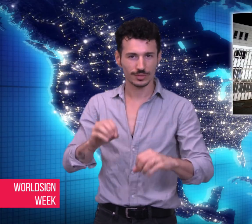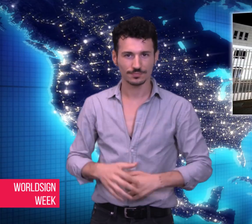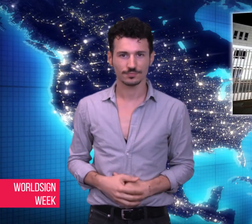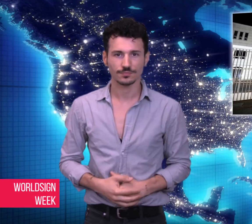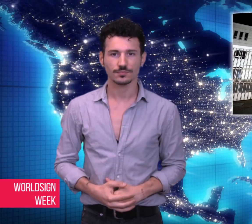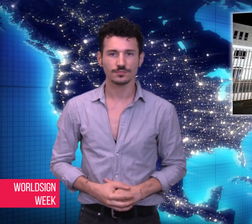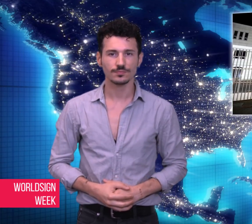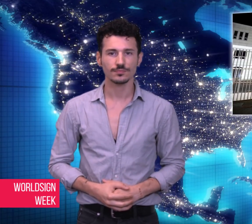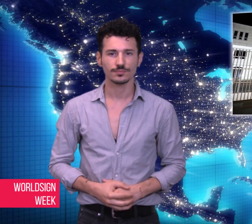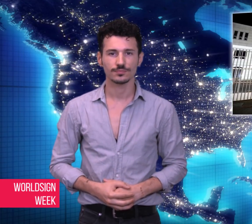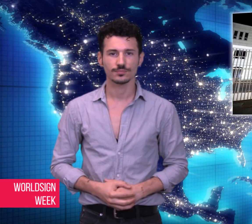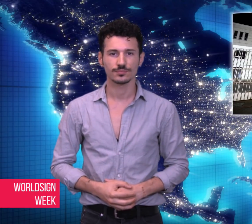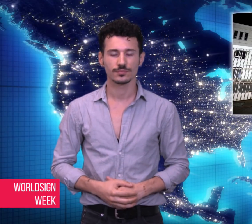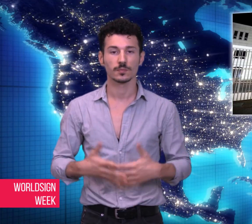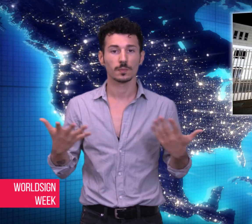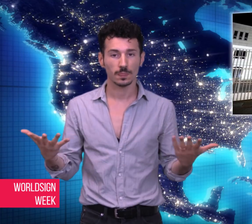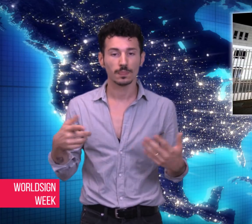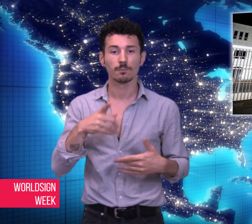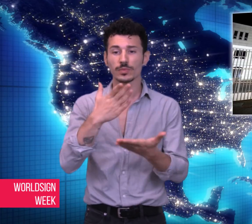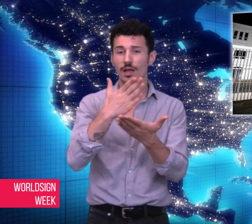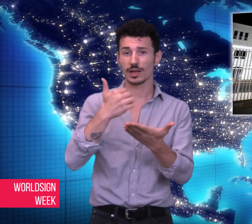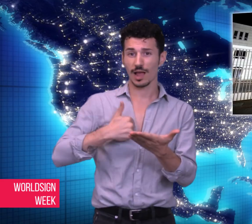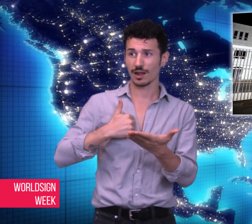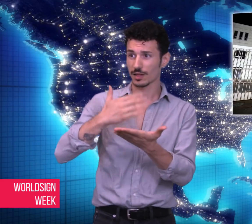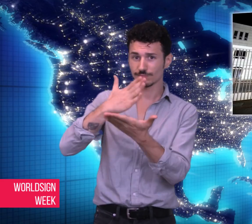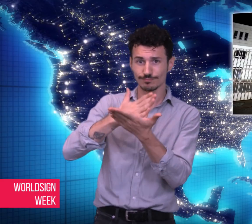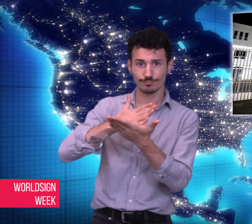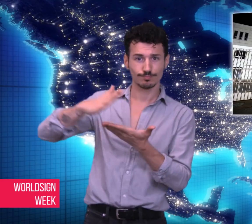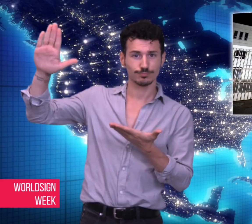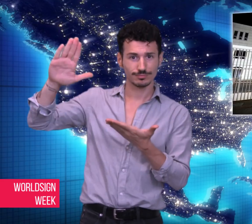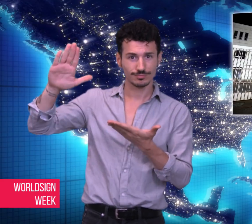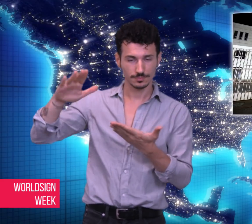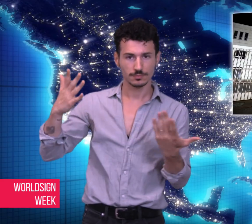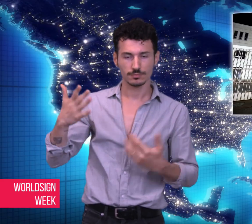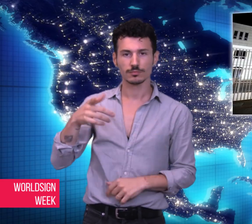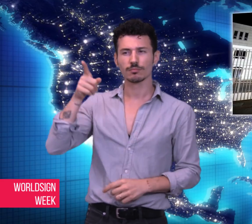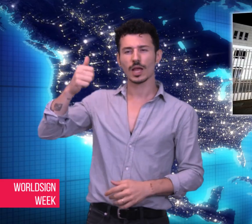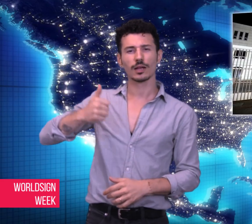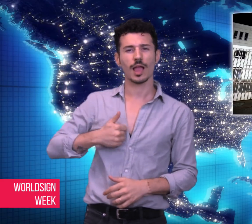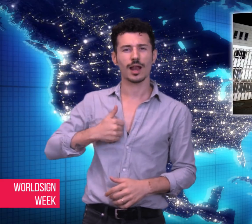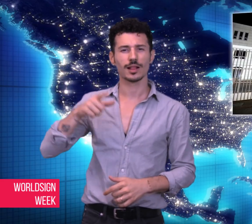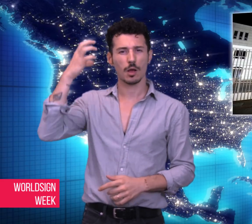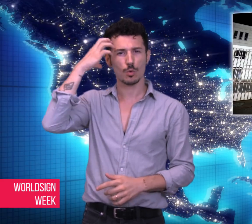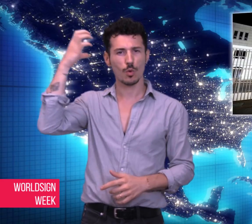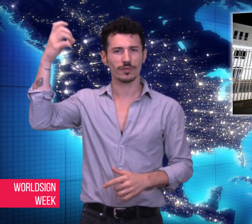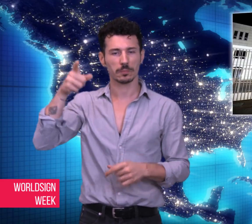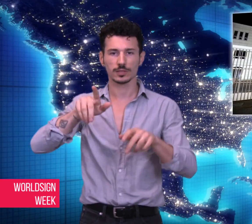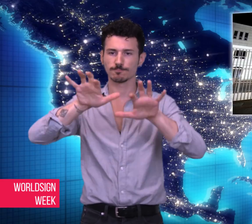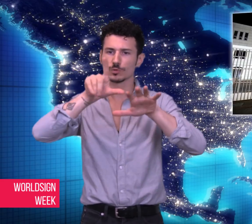they have requested clarification over